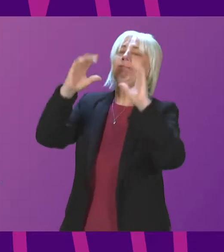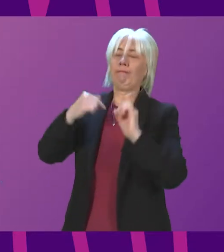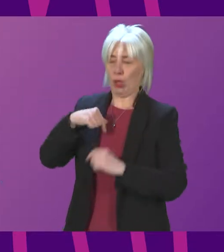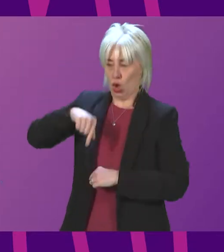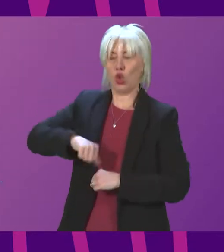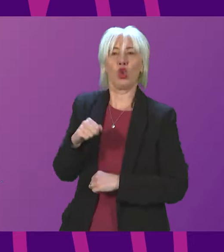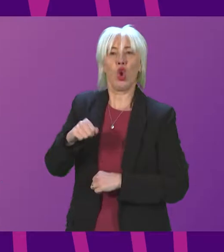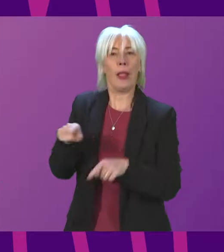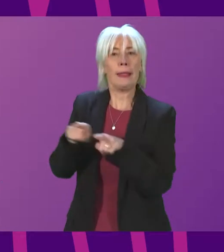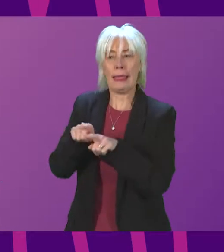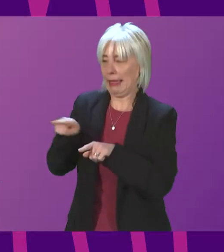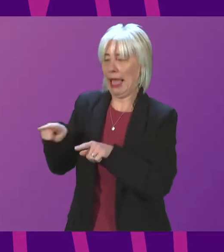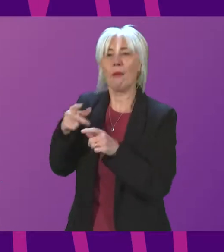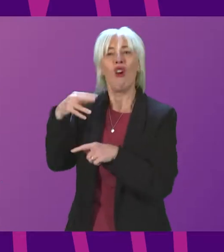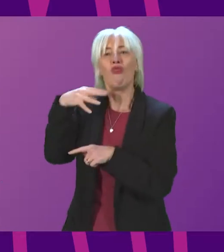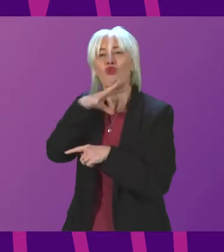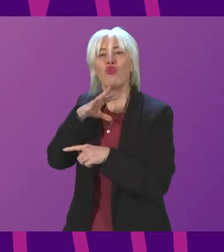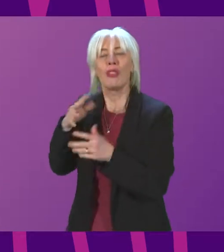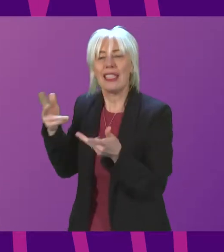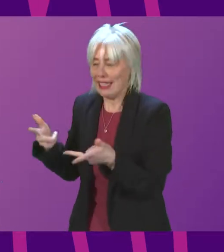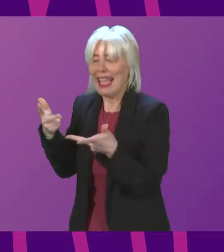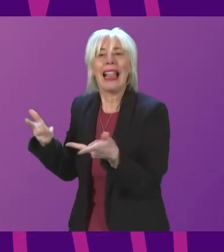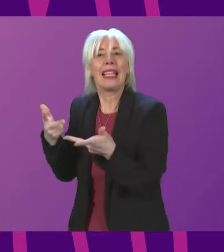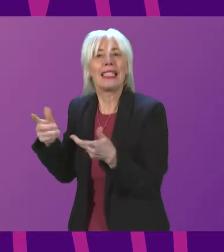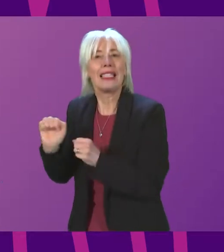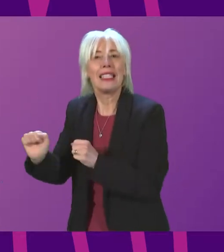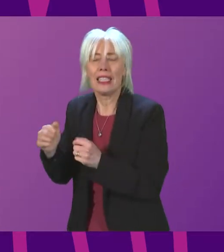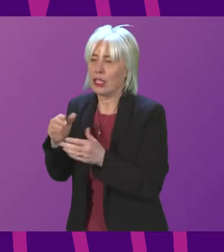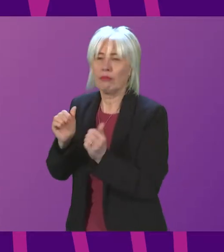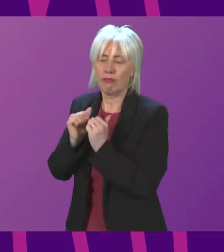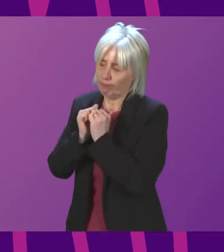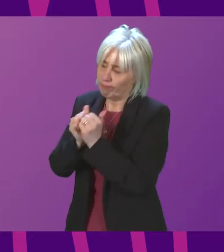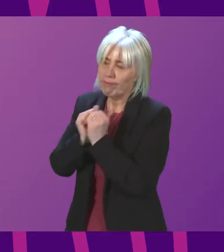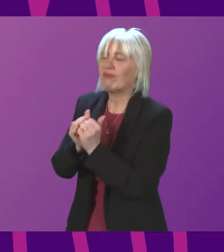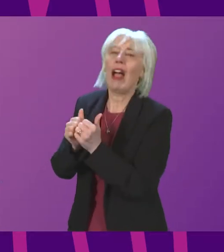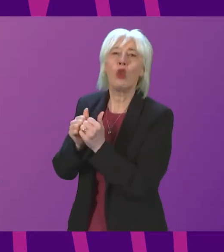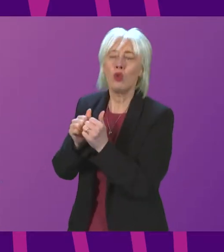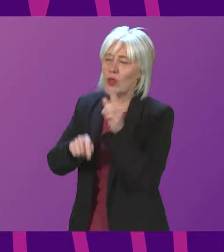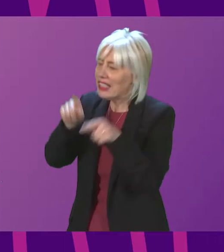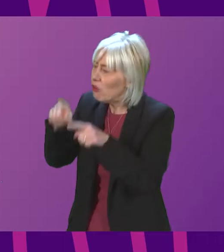bowl that can celebrate difference and values the taste that others bring to our nation.